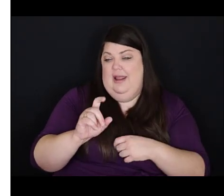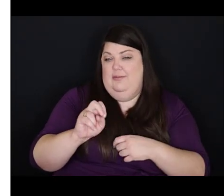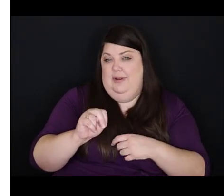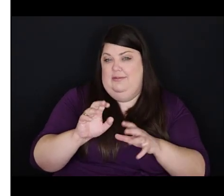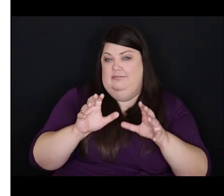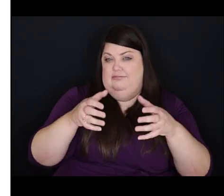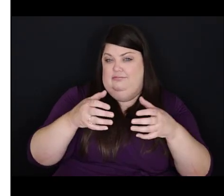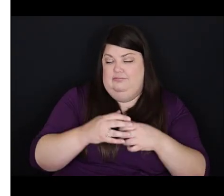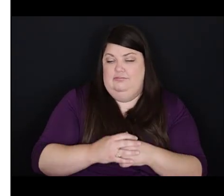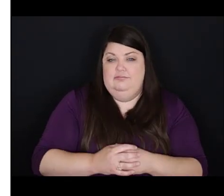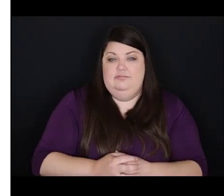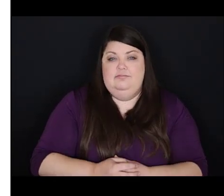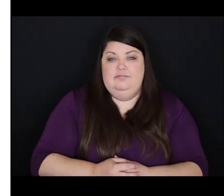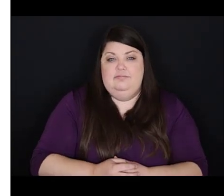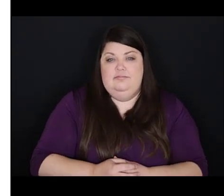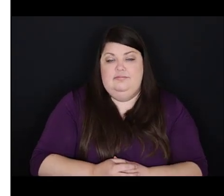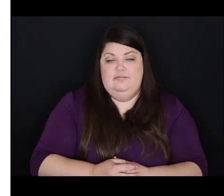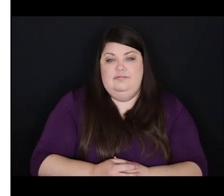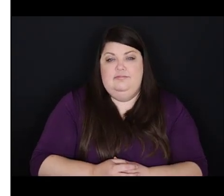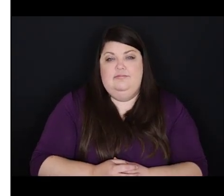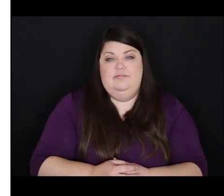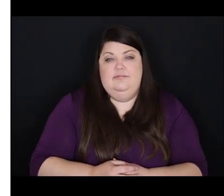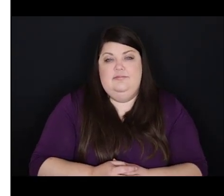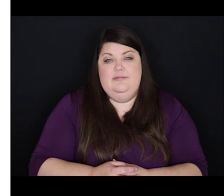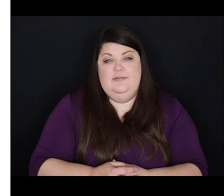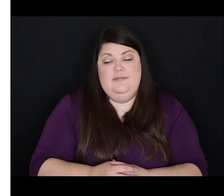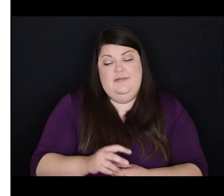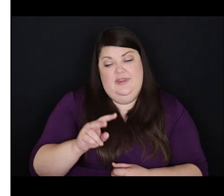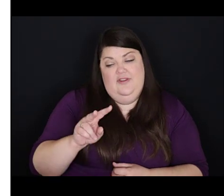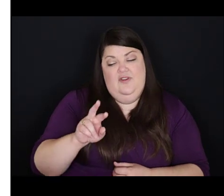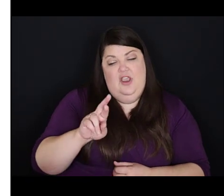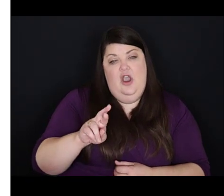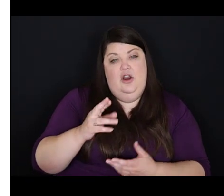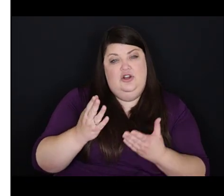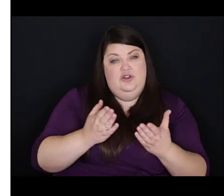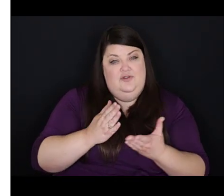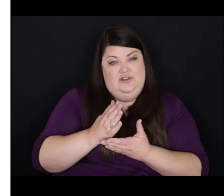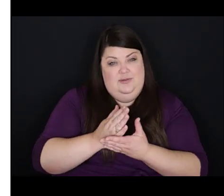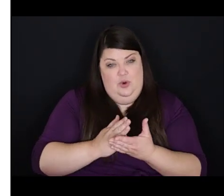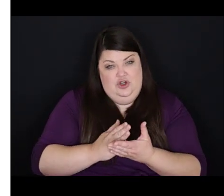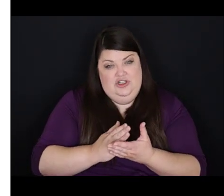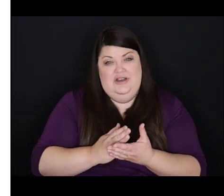The VR services portion of the Unified and Combined State Plan must assure that services